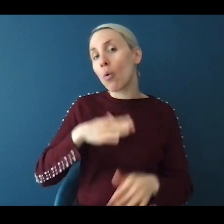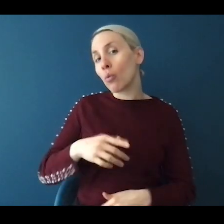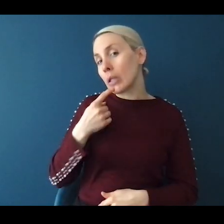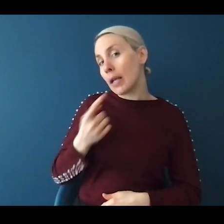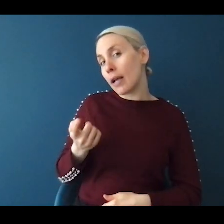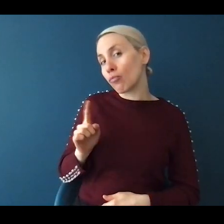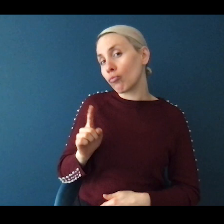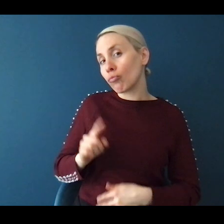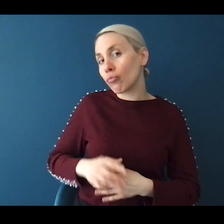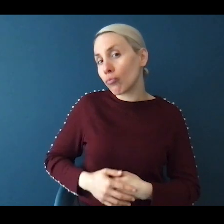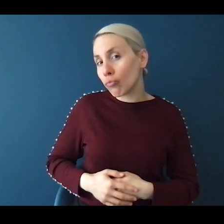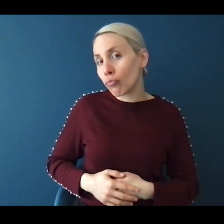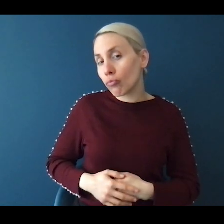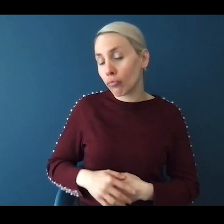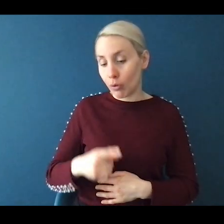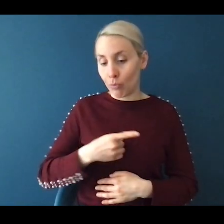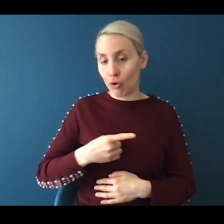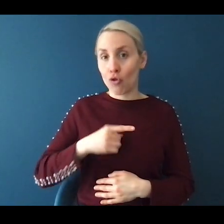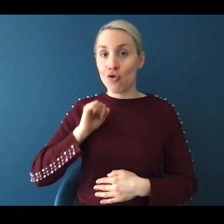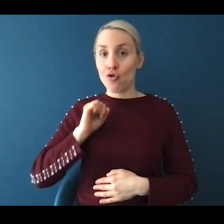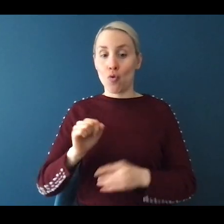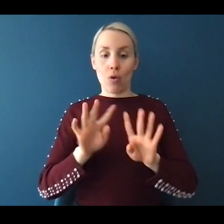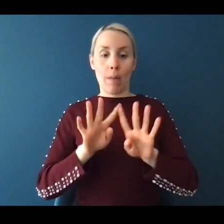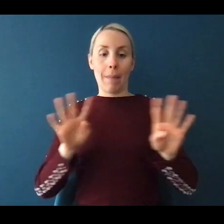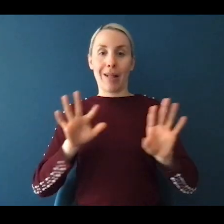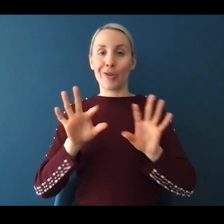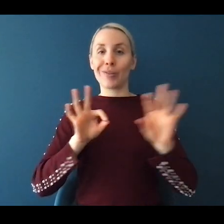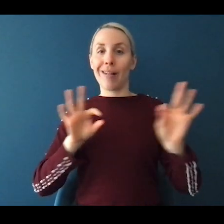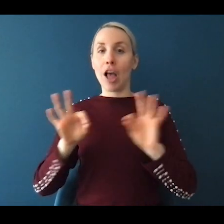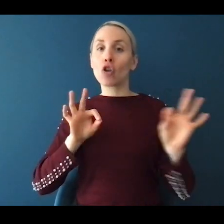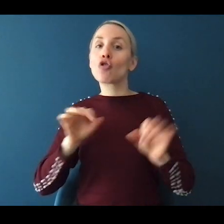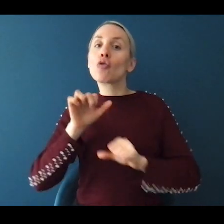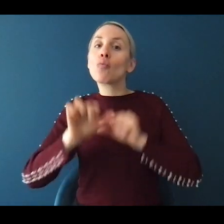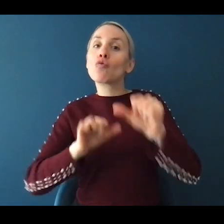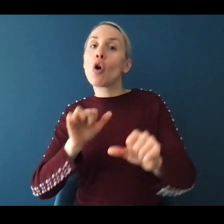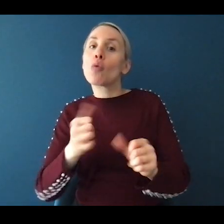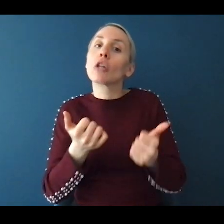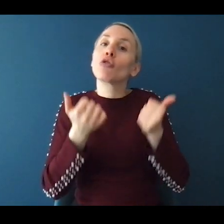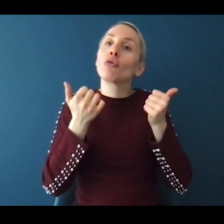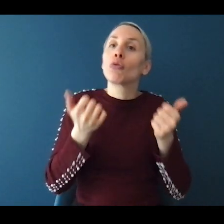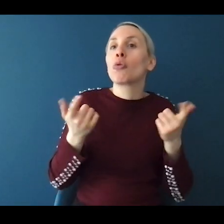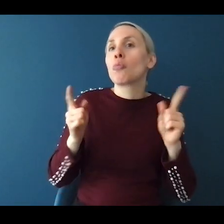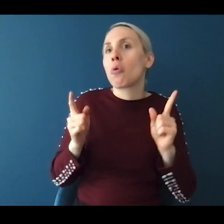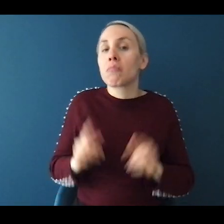panellist point of view in terms of yeah that process or what you found did good. Also kind